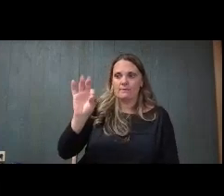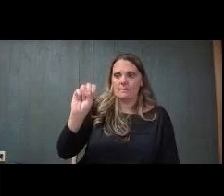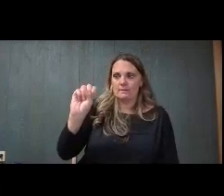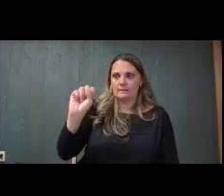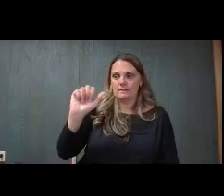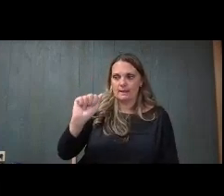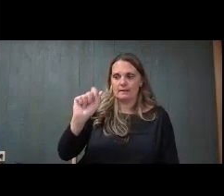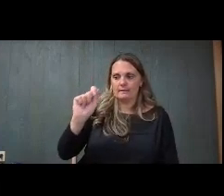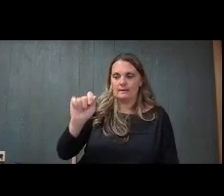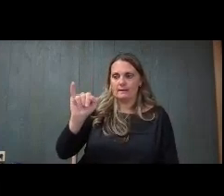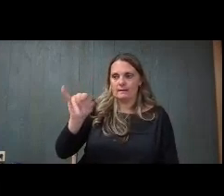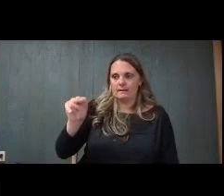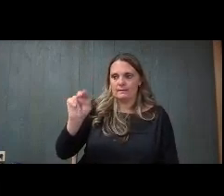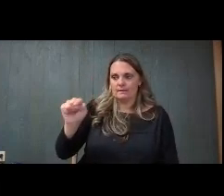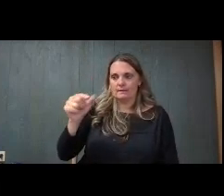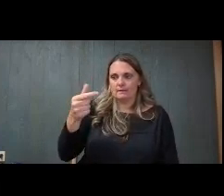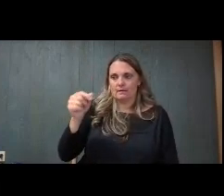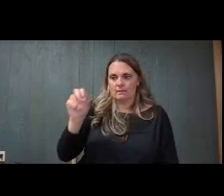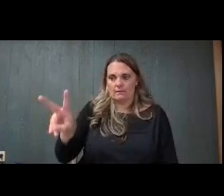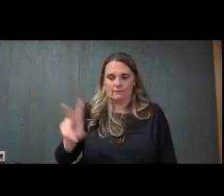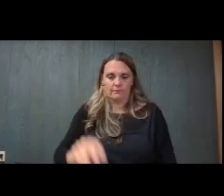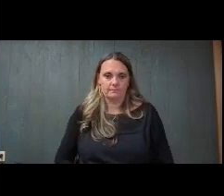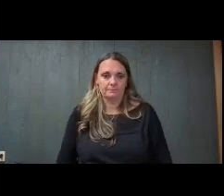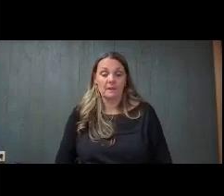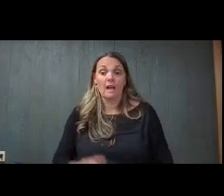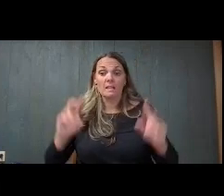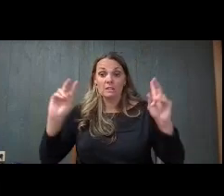I encourage subject must.